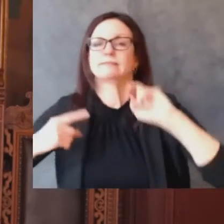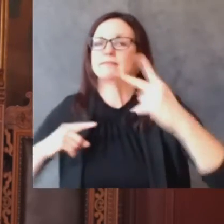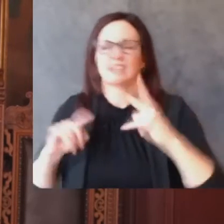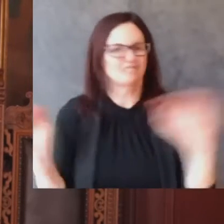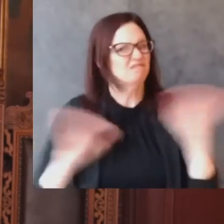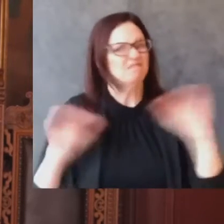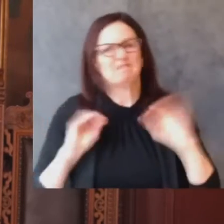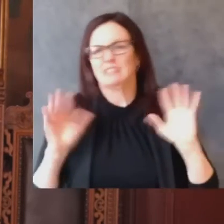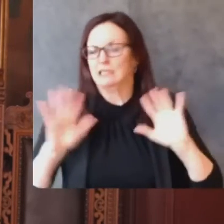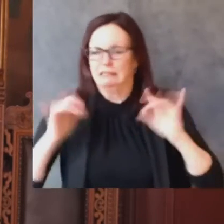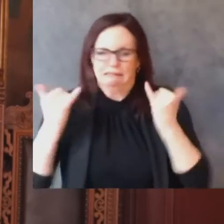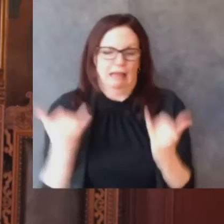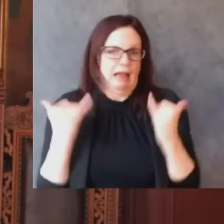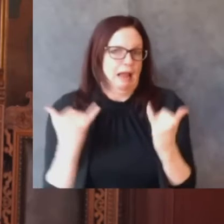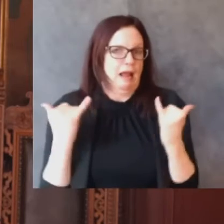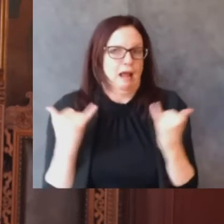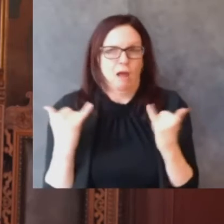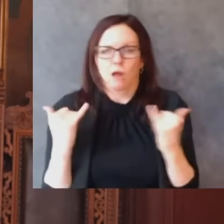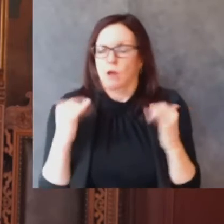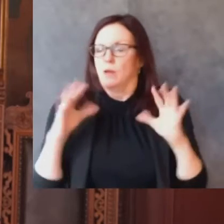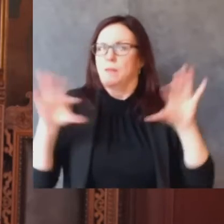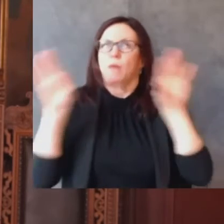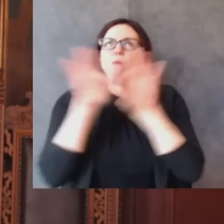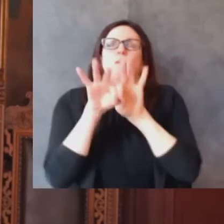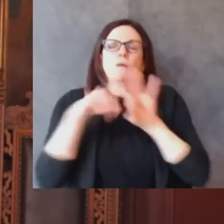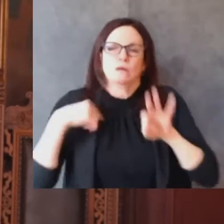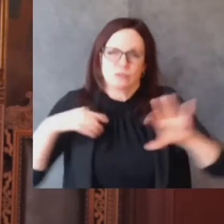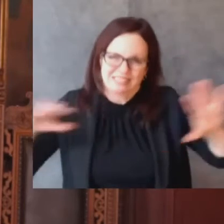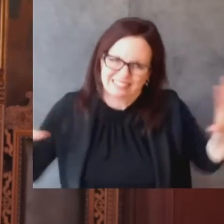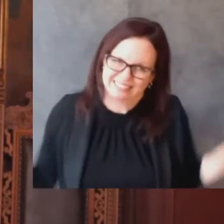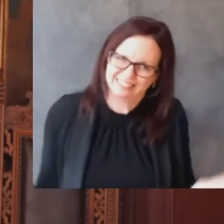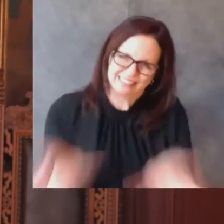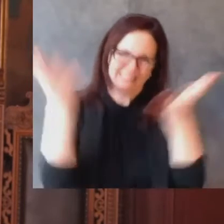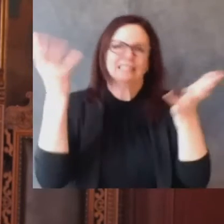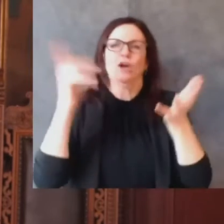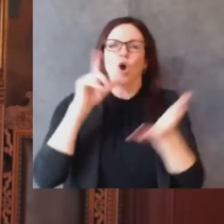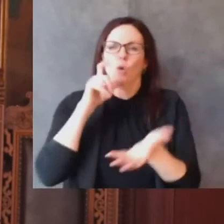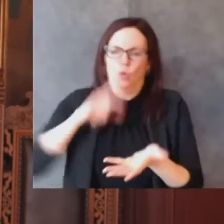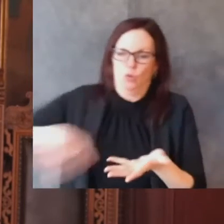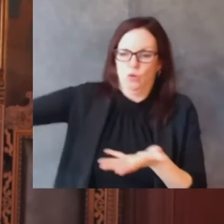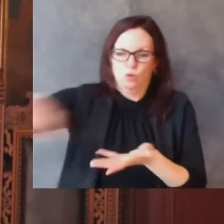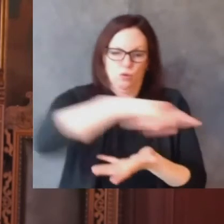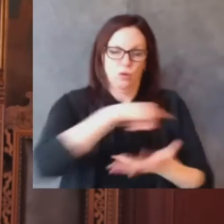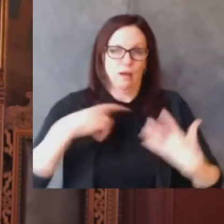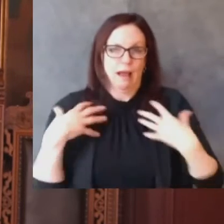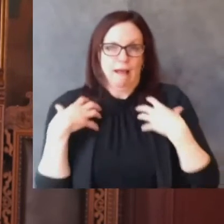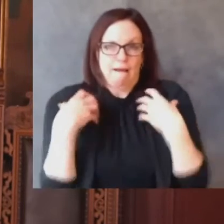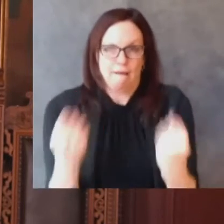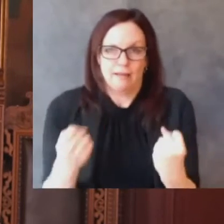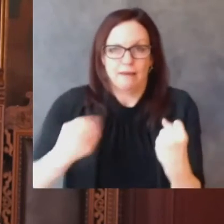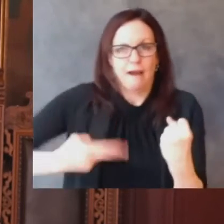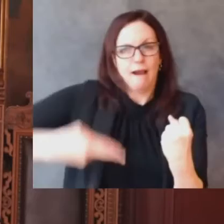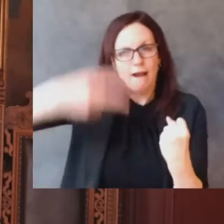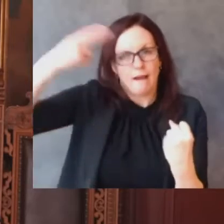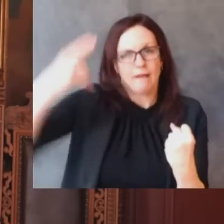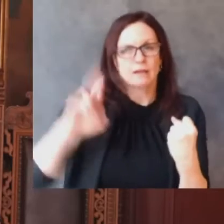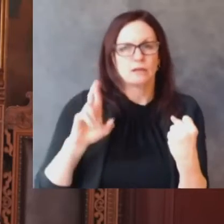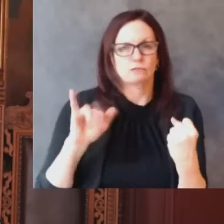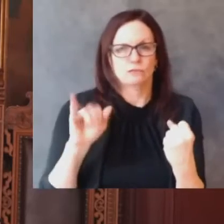INSTEAD. Julie Willems Van Dijk "This is not about policing this. This is about creating entry into the vaccine system for people who have these conditions in the simplest and easiest way